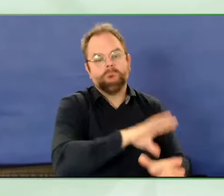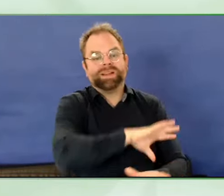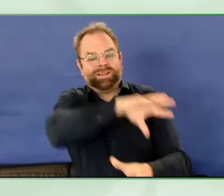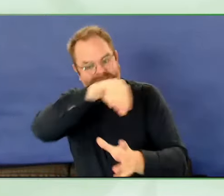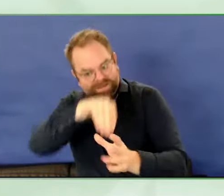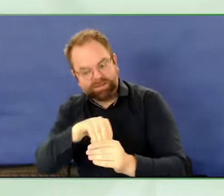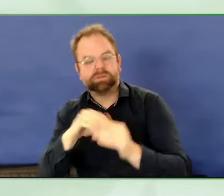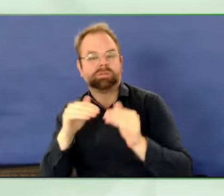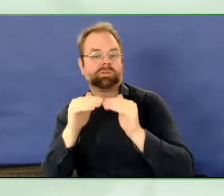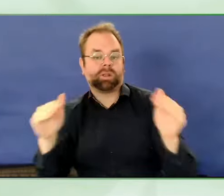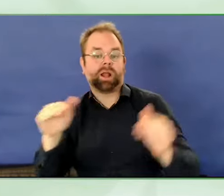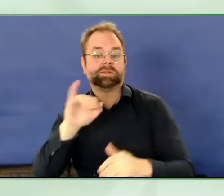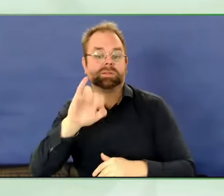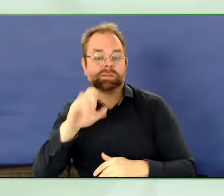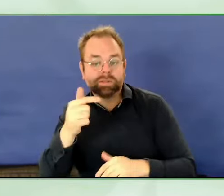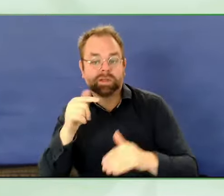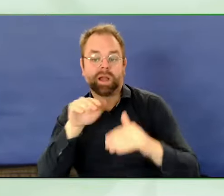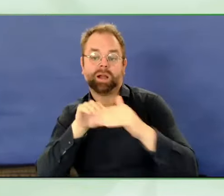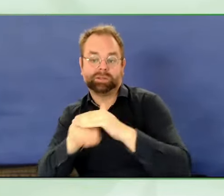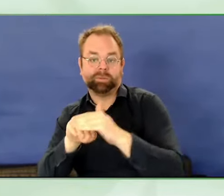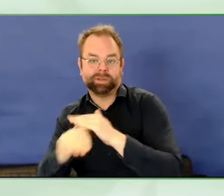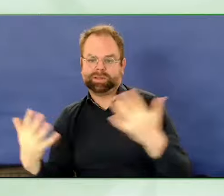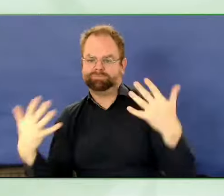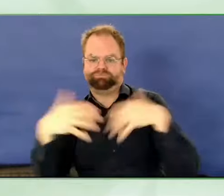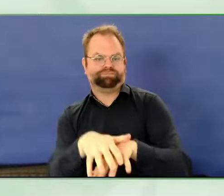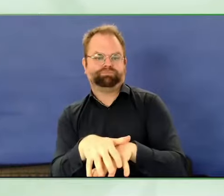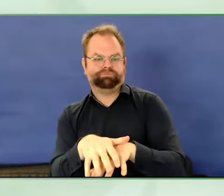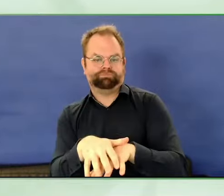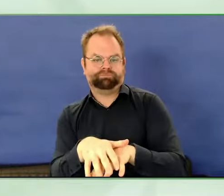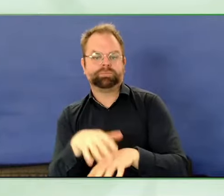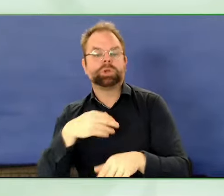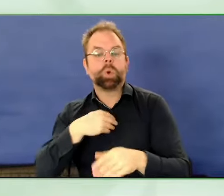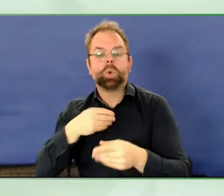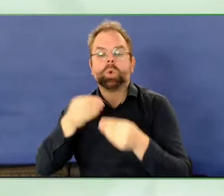Make sure that if they are not looking at it holistically they should be looking at it holistically. Thank you.